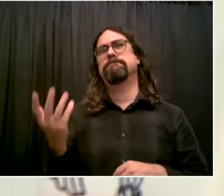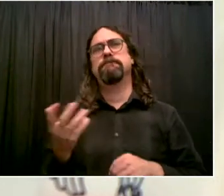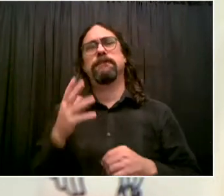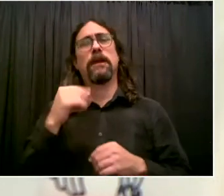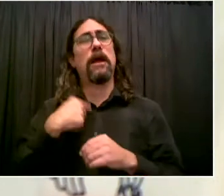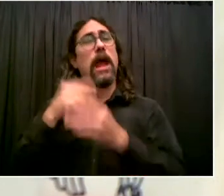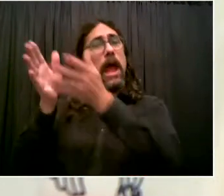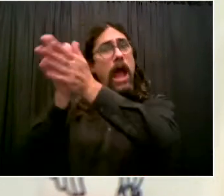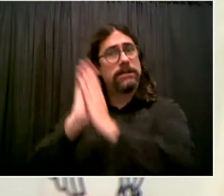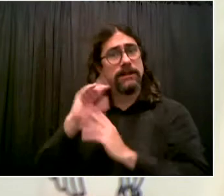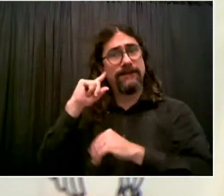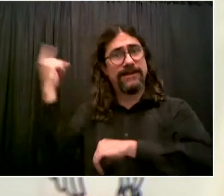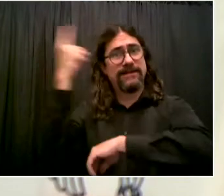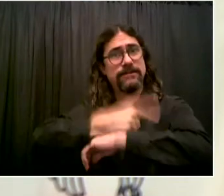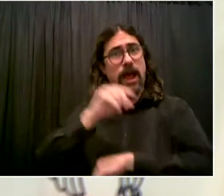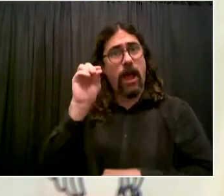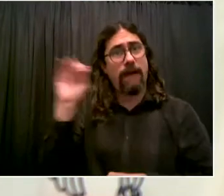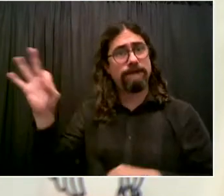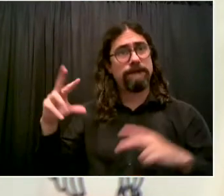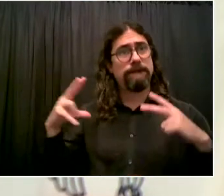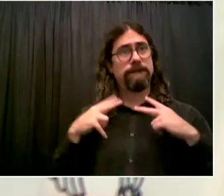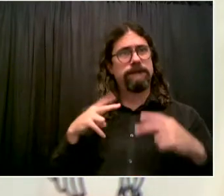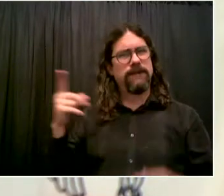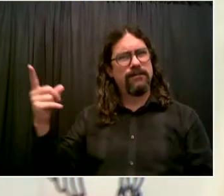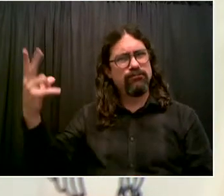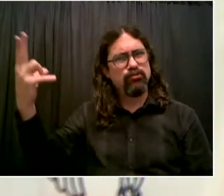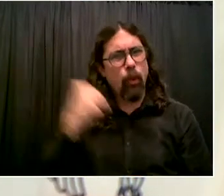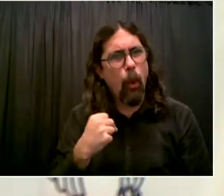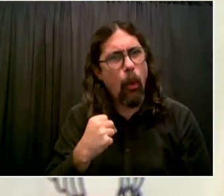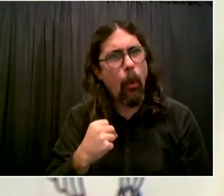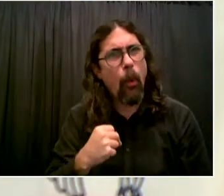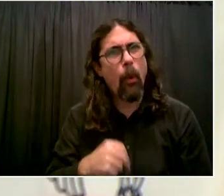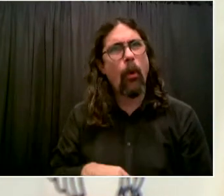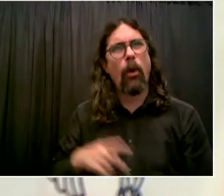GETTING PRORATED BY MY MANAGERS, I HAD ASKED FOR